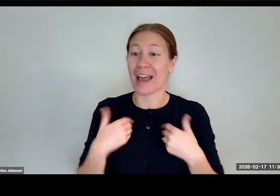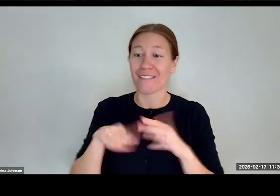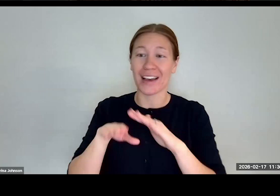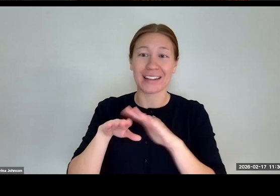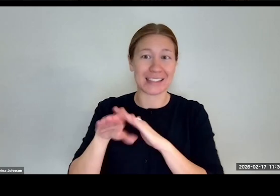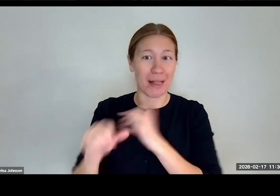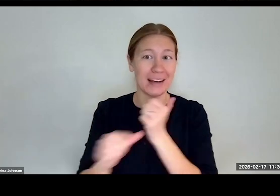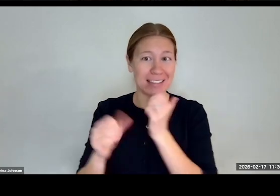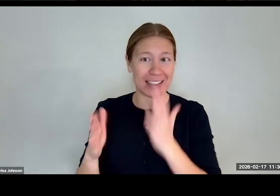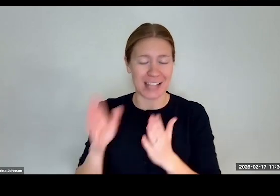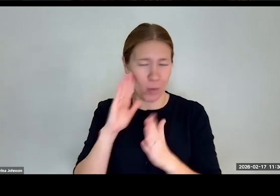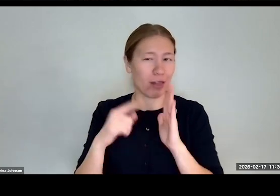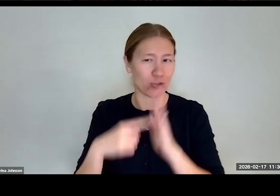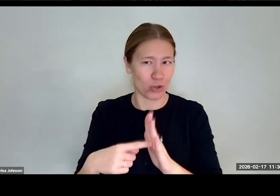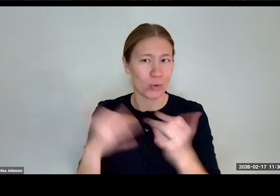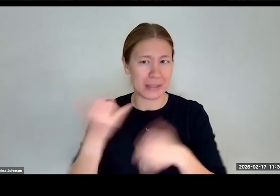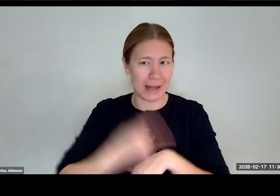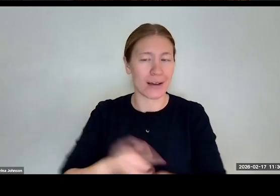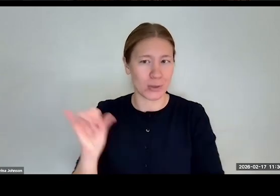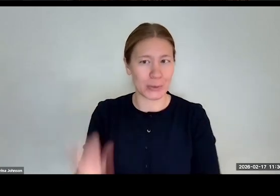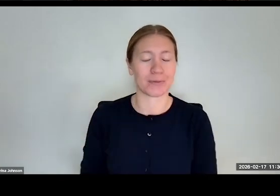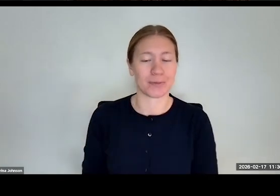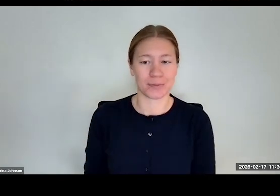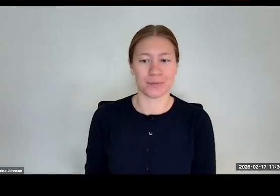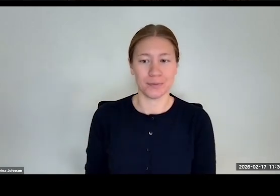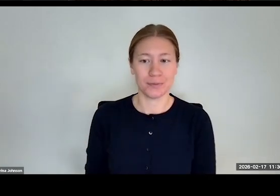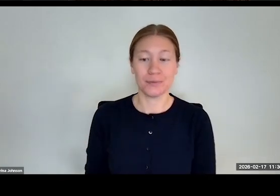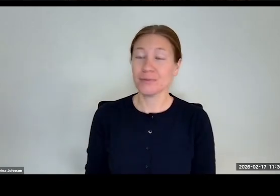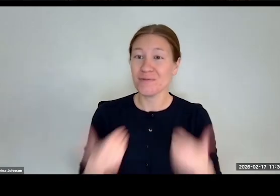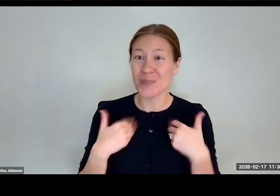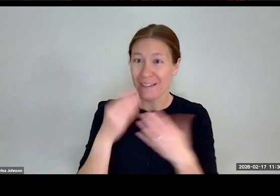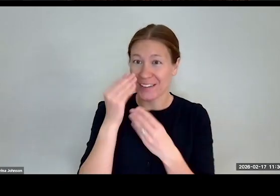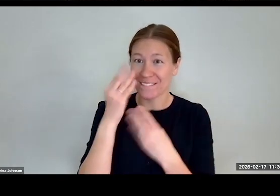that I will be sharing today. And we've got some information about some of the errors